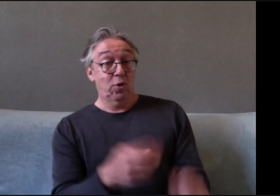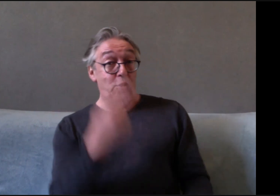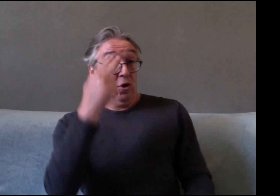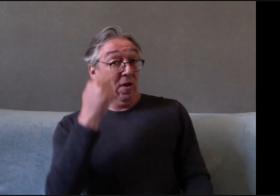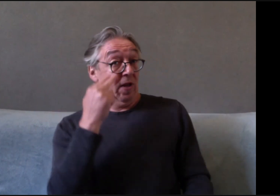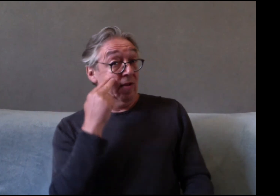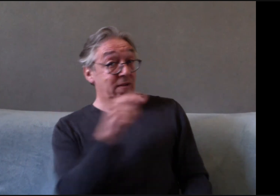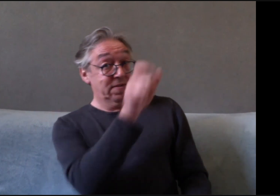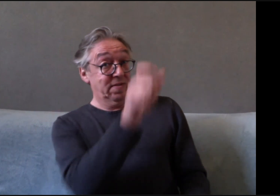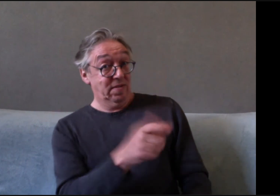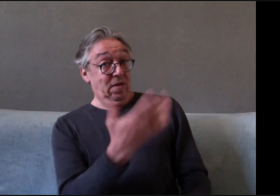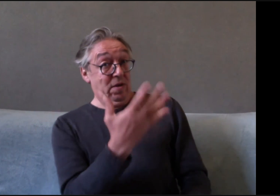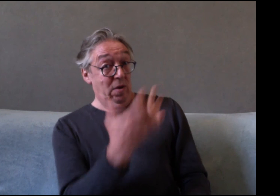Thank you, André.